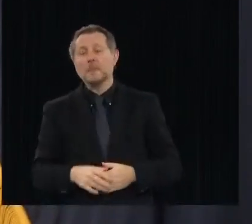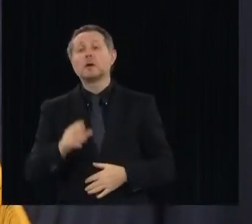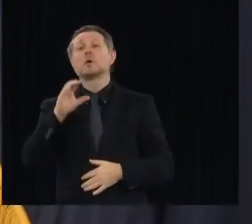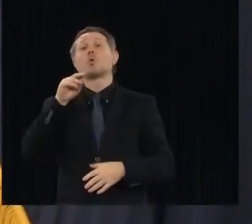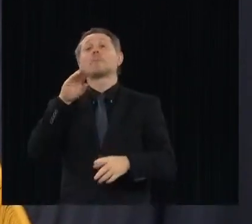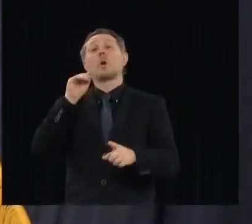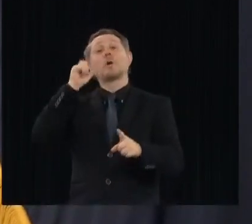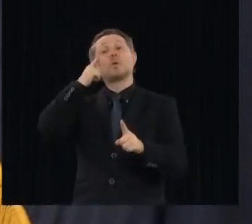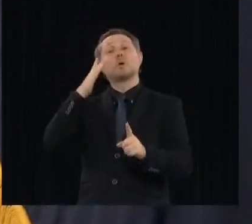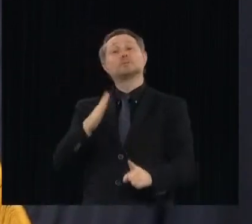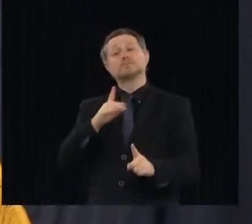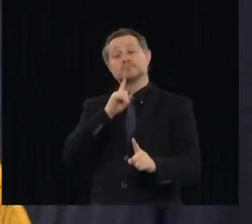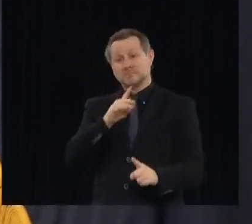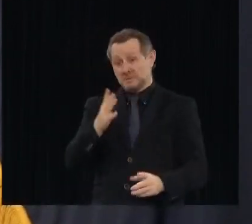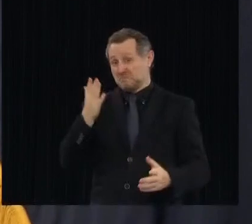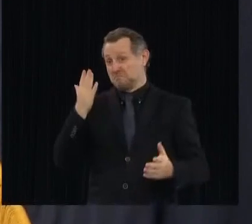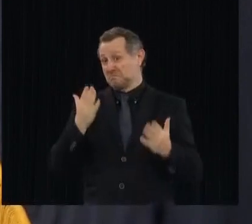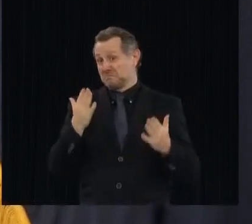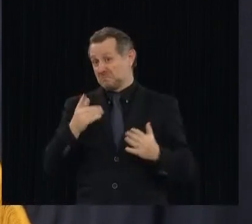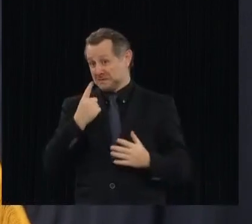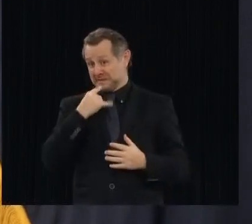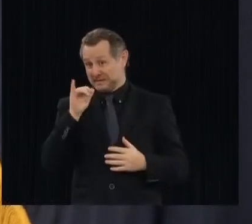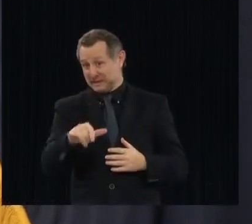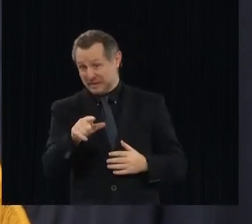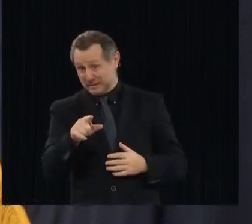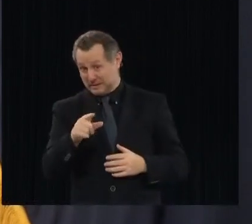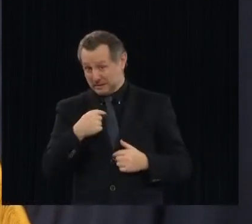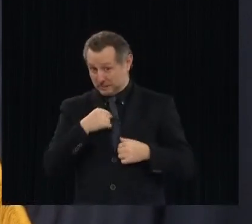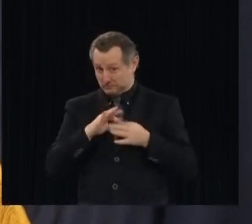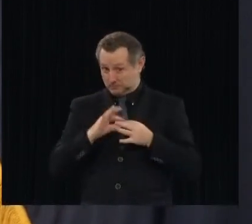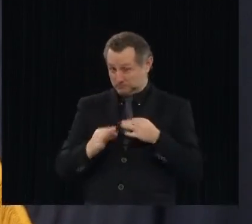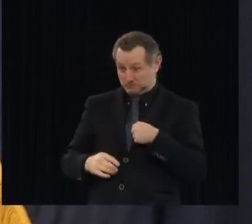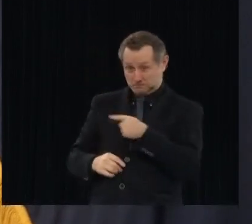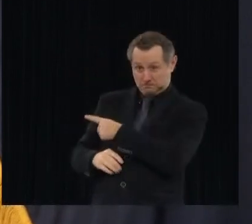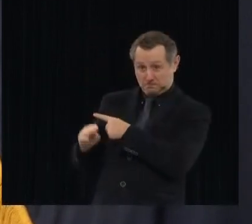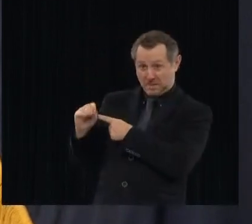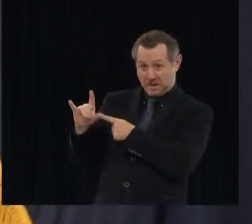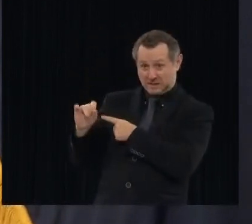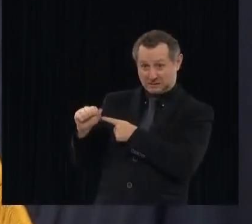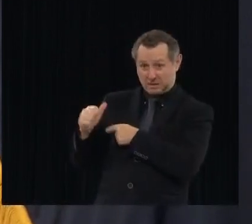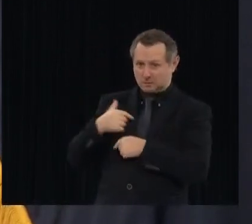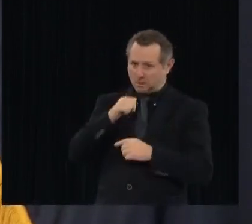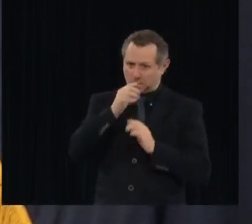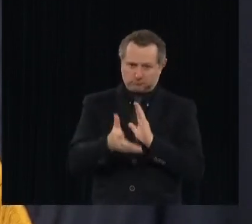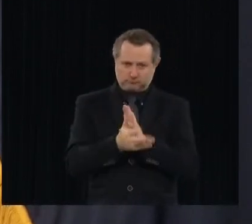IN THE SYSTEM, GLITCHES IN THE SYSTEM? IS THERE ANY QUESTIONS ABOUT THIS?